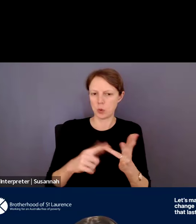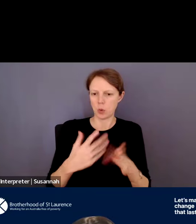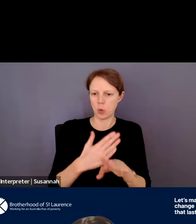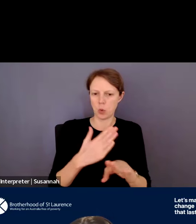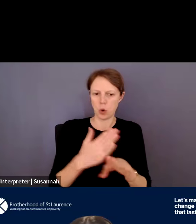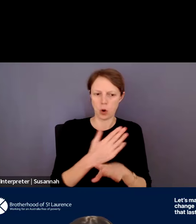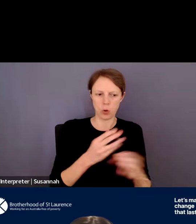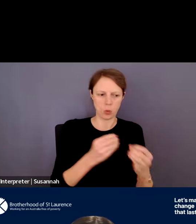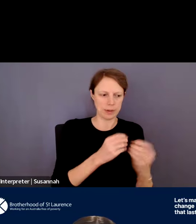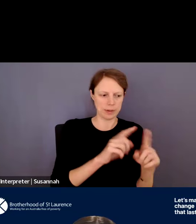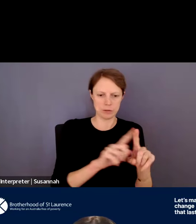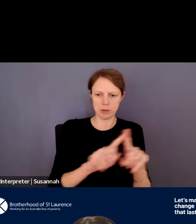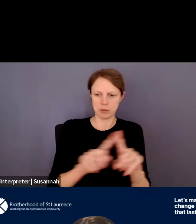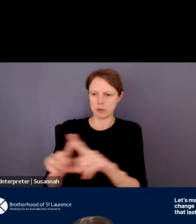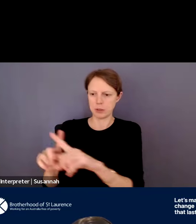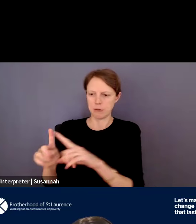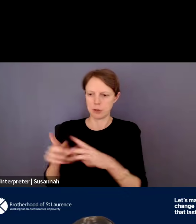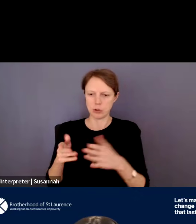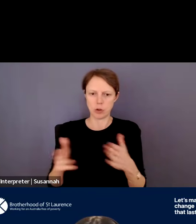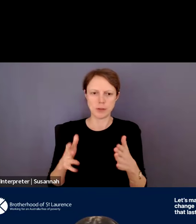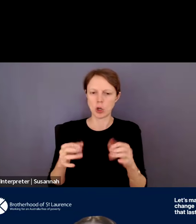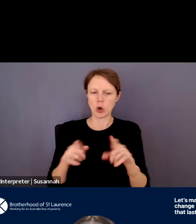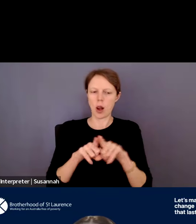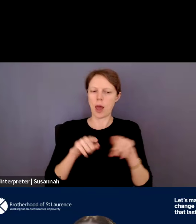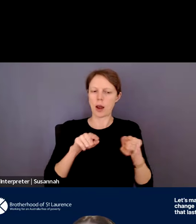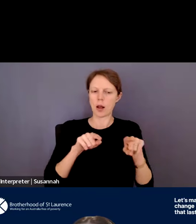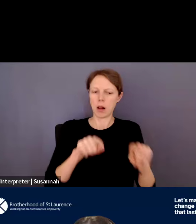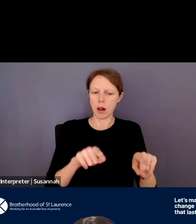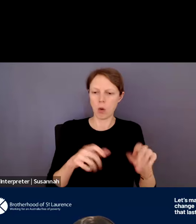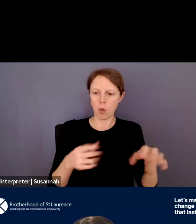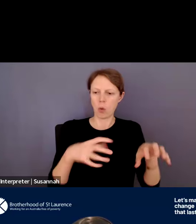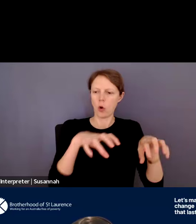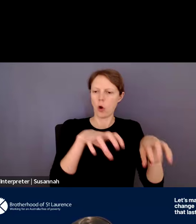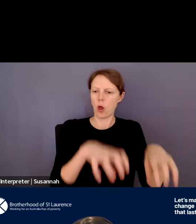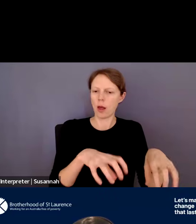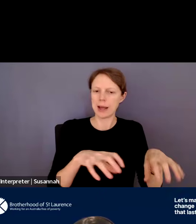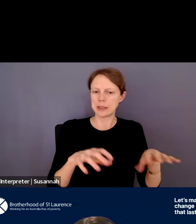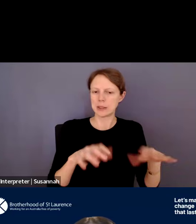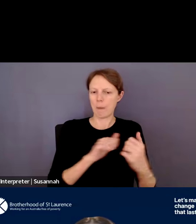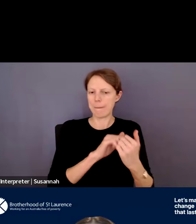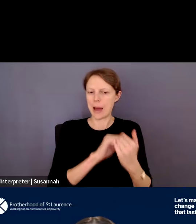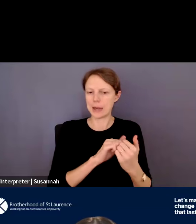and we've heard and seen lots of things around colocation and partnerships and collaboration